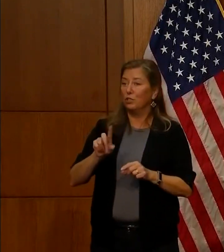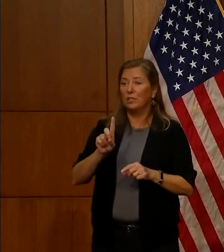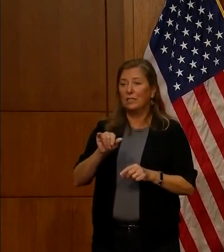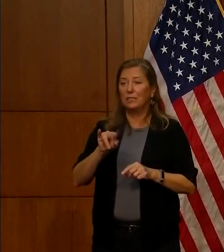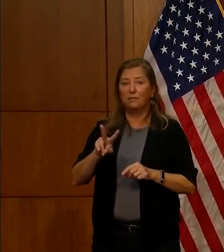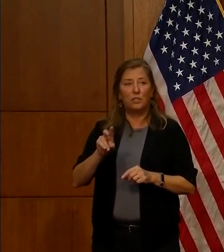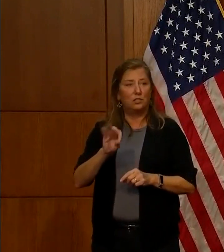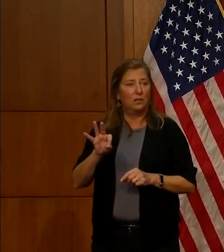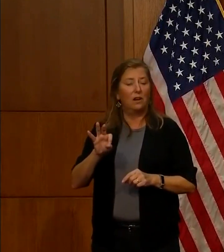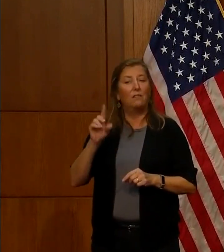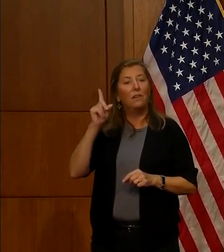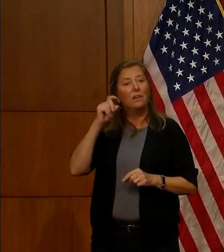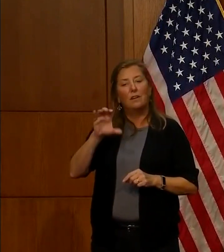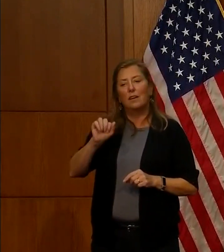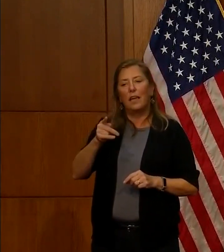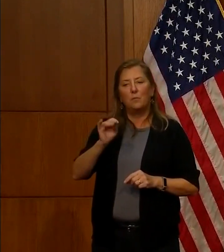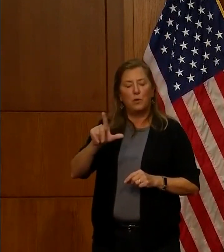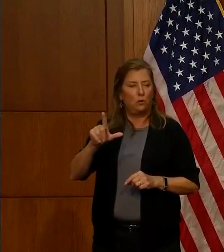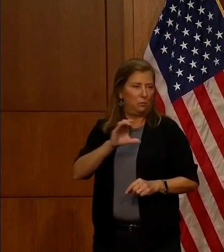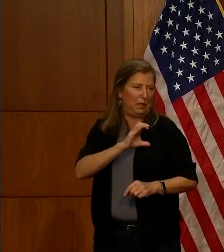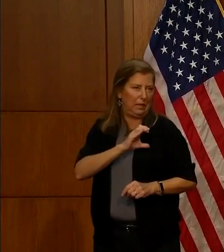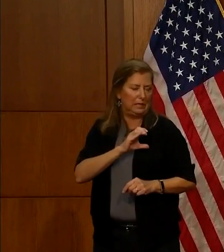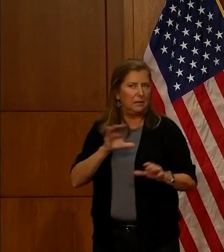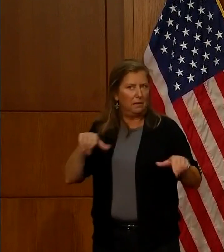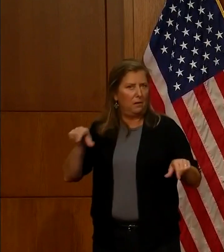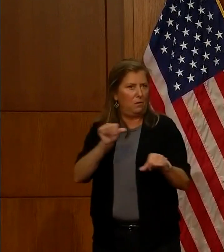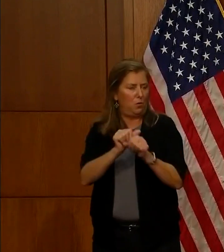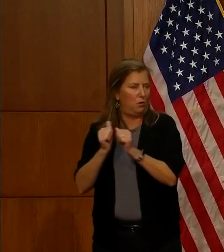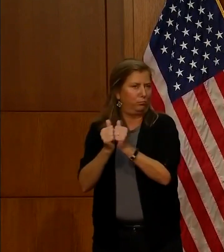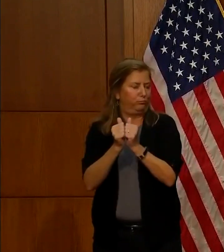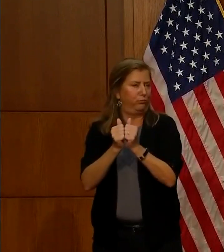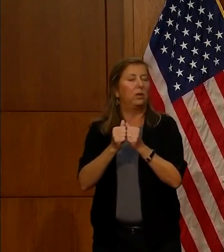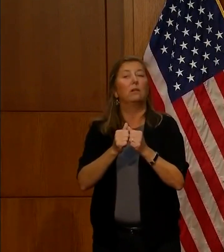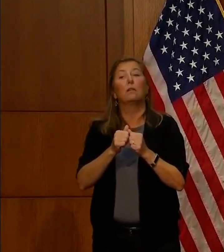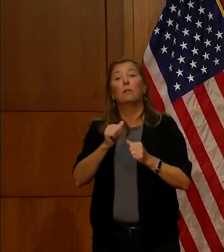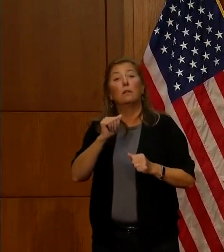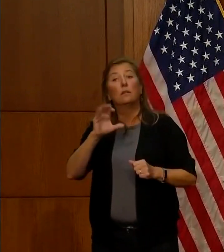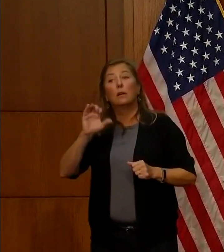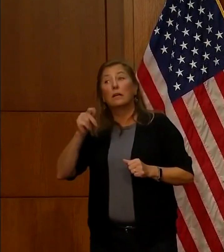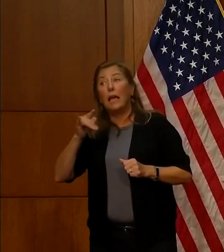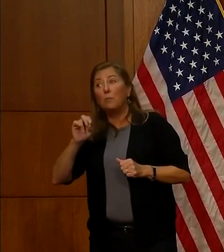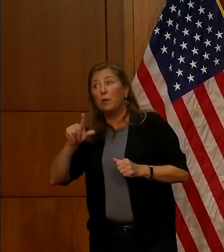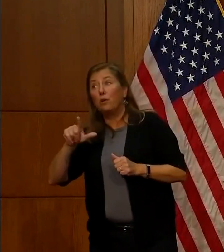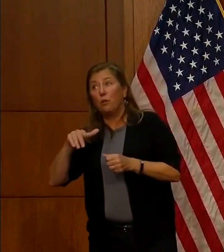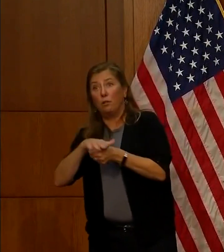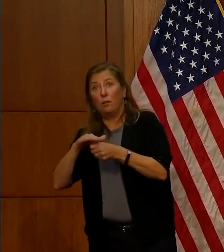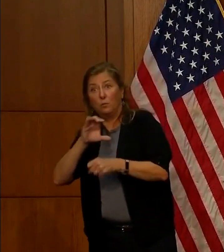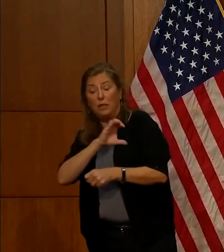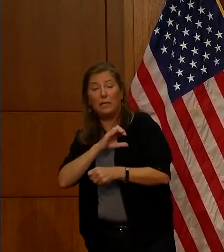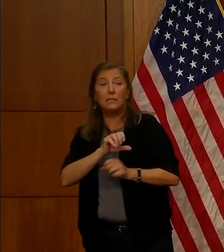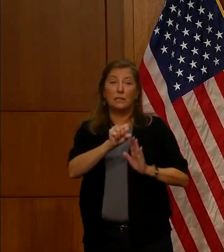POLICE PERSONNEL AND THE VIRGINIA DIVISION OF CAPITOL